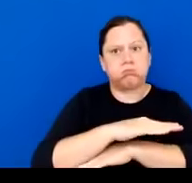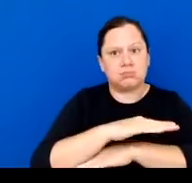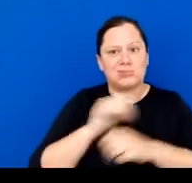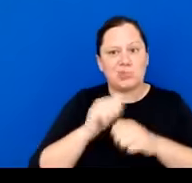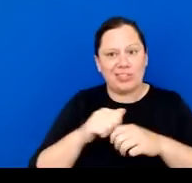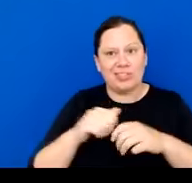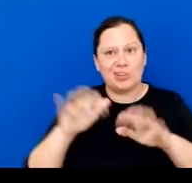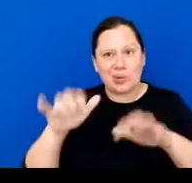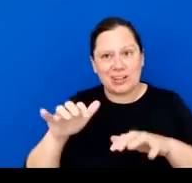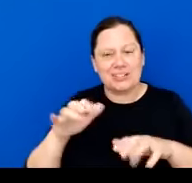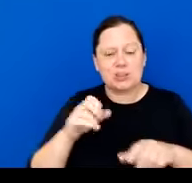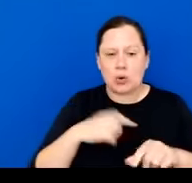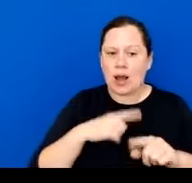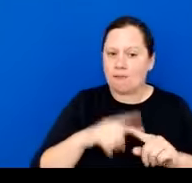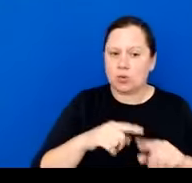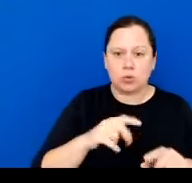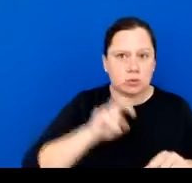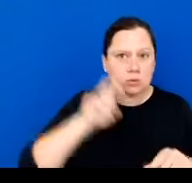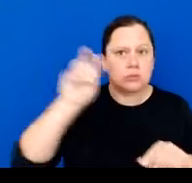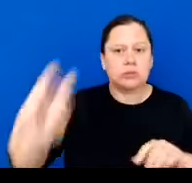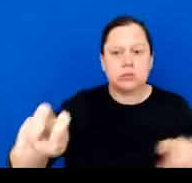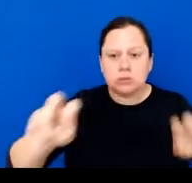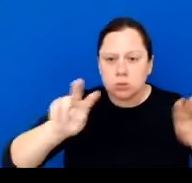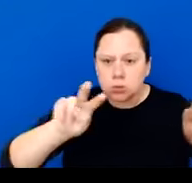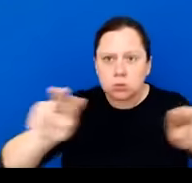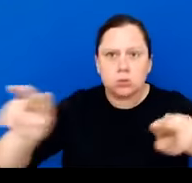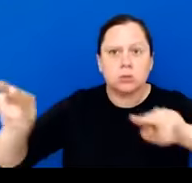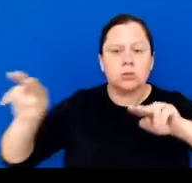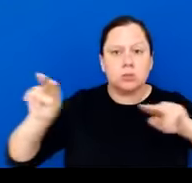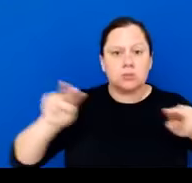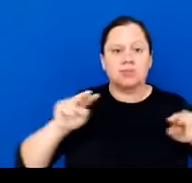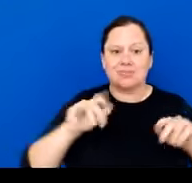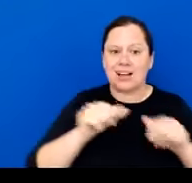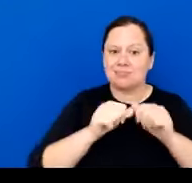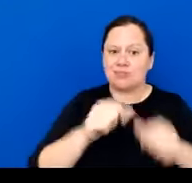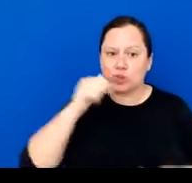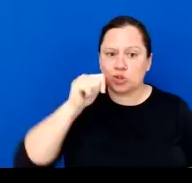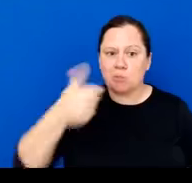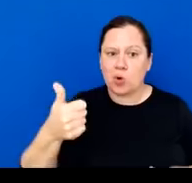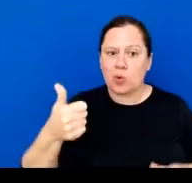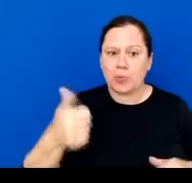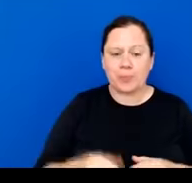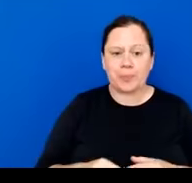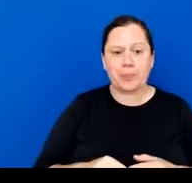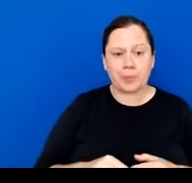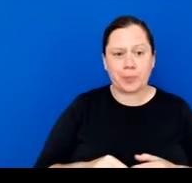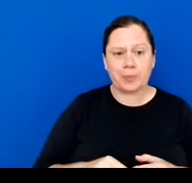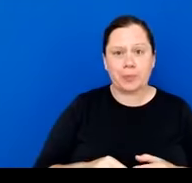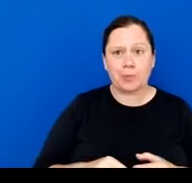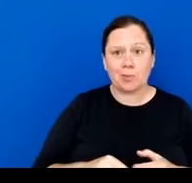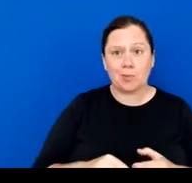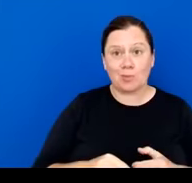with that humidity where it's sitting at tomorrow so let's take a look at the infrared map from last night so this is a